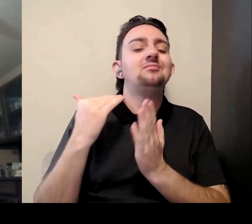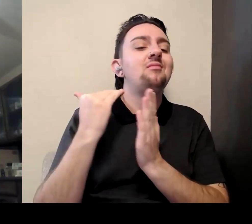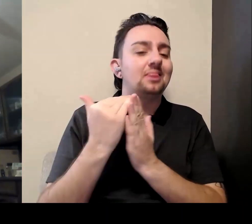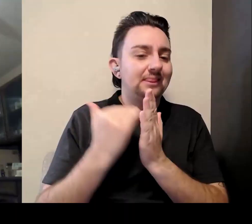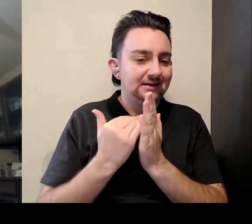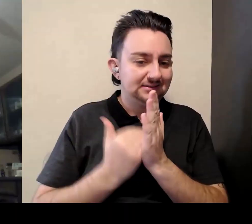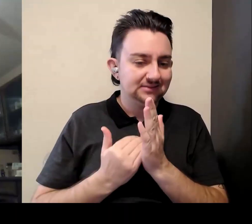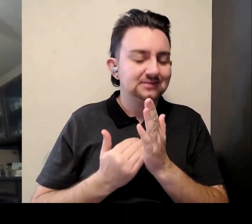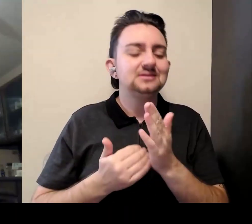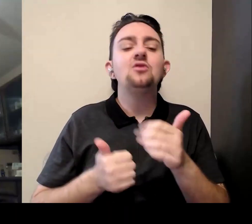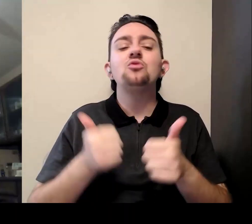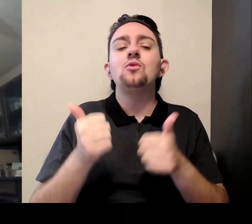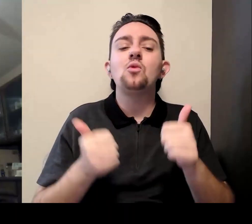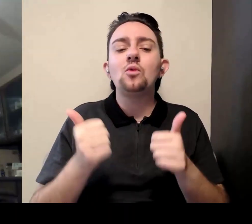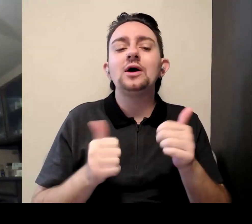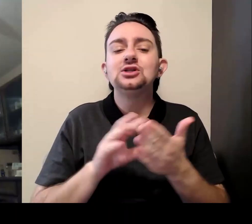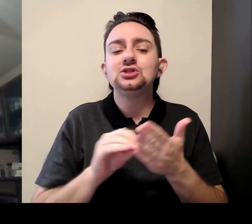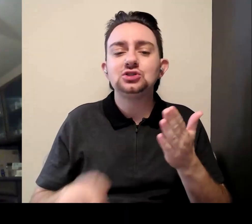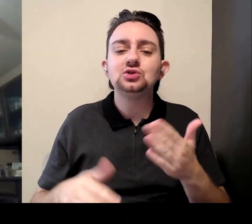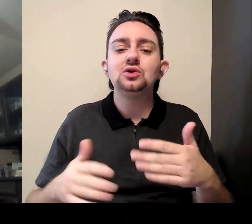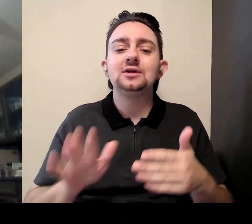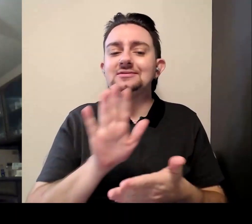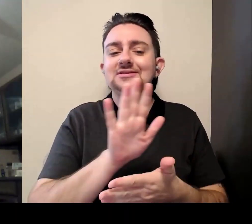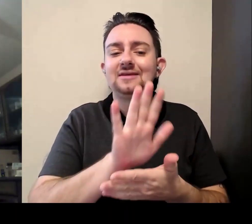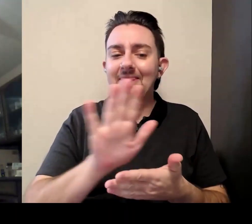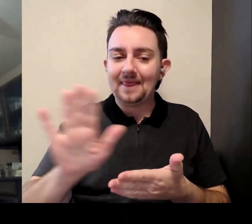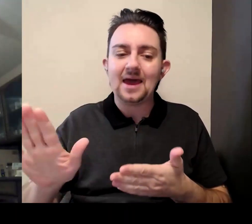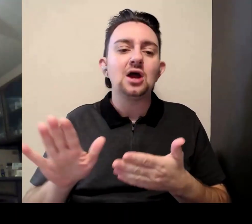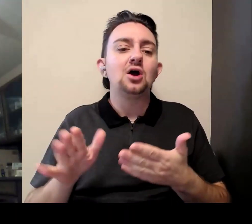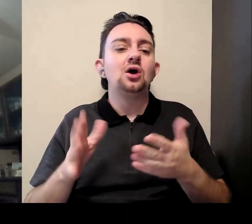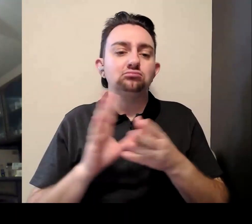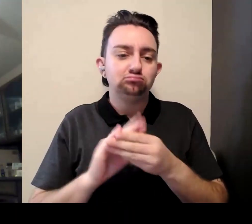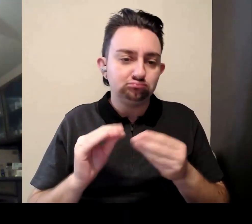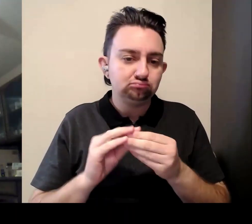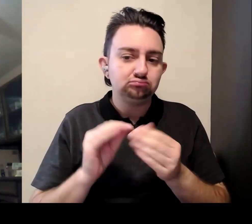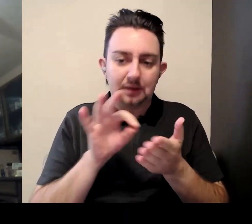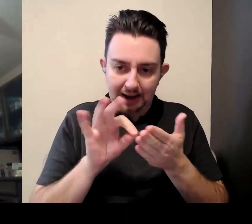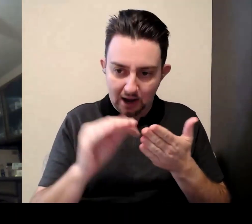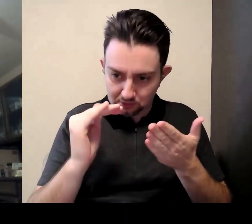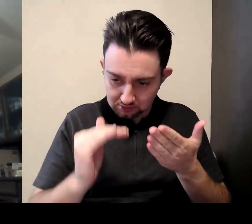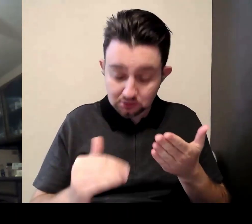with their individual accounts and so I started ordering the occasional book.